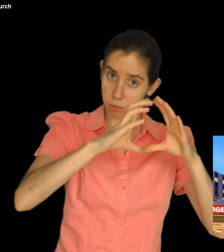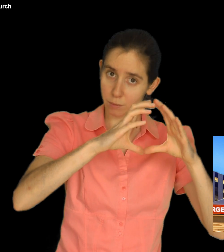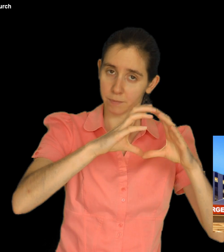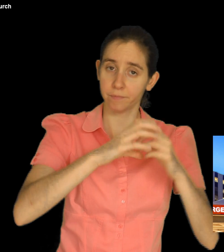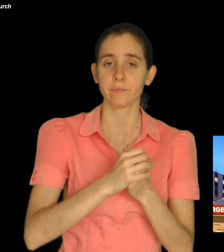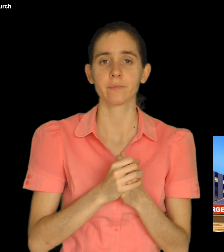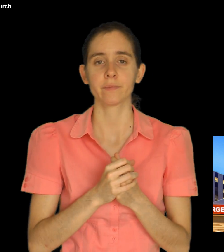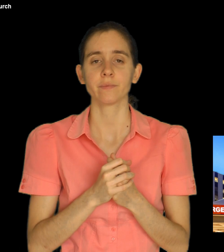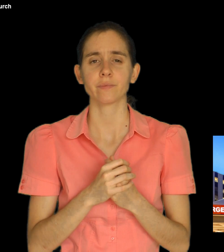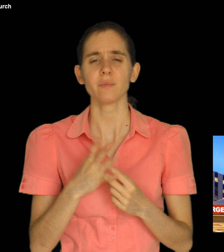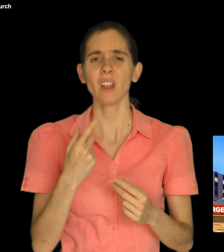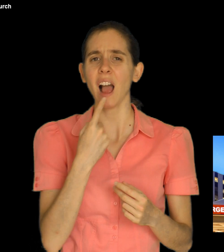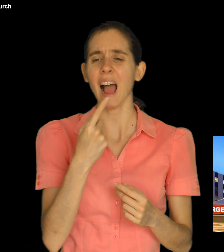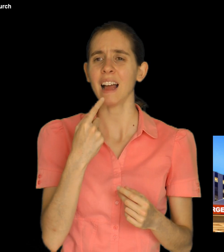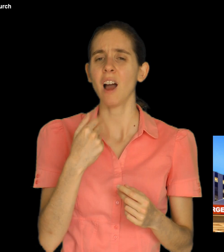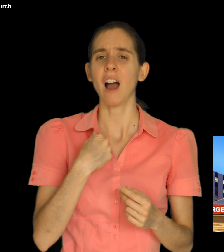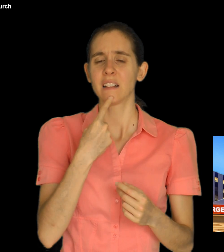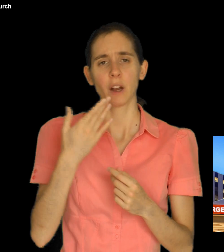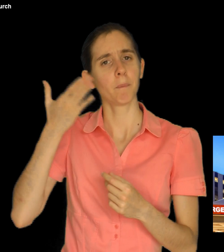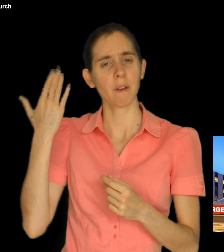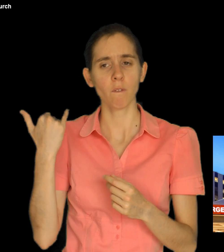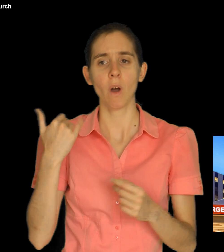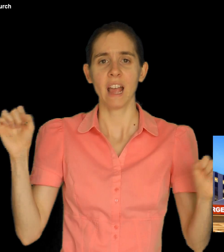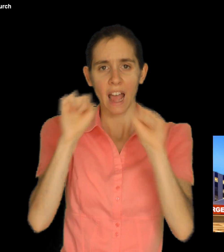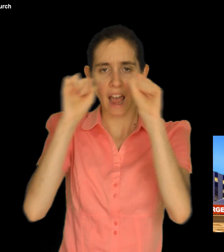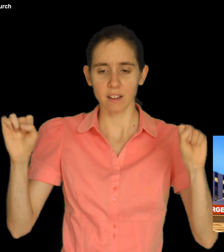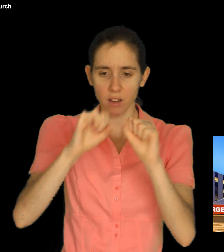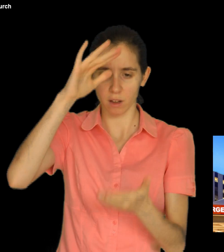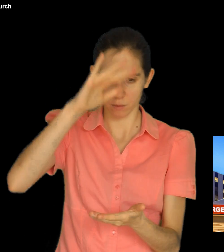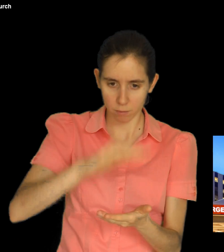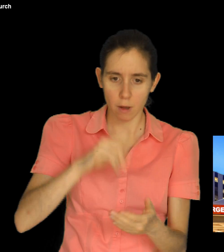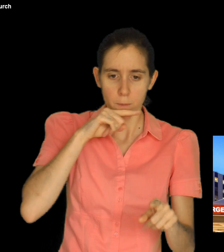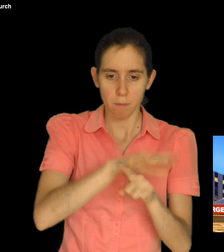already mentioned, exercise also helps lower blood sugar and blood pressure.